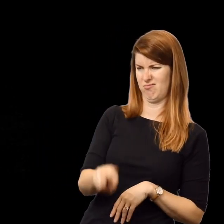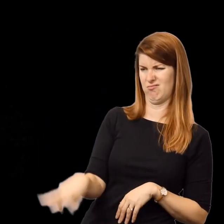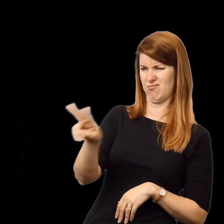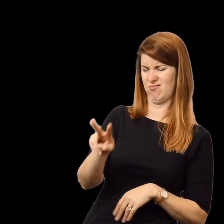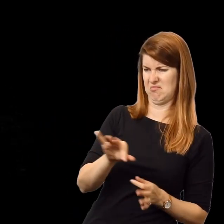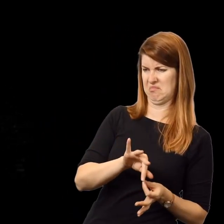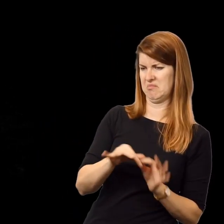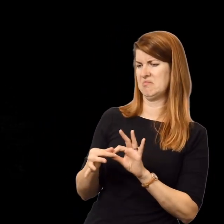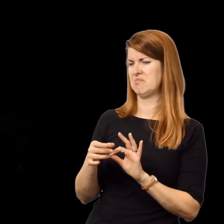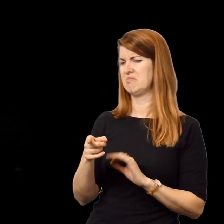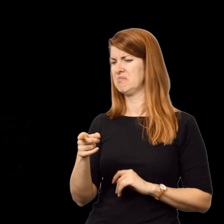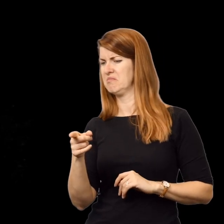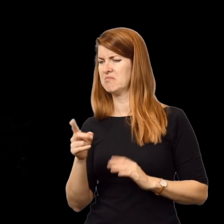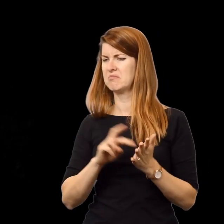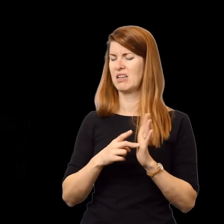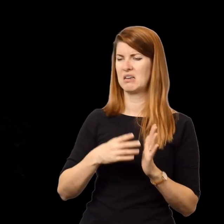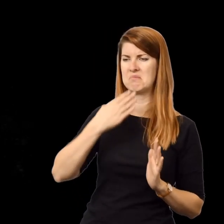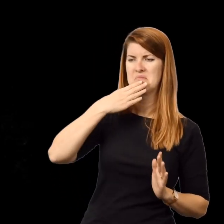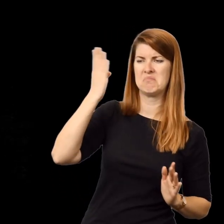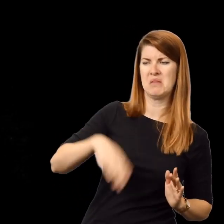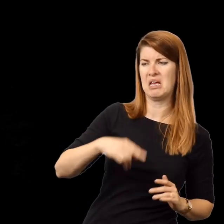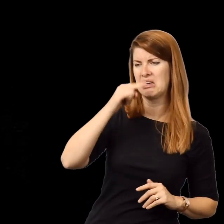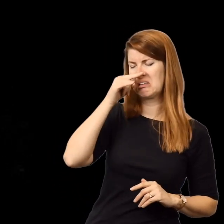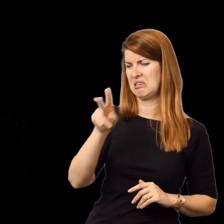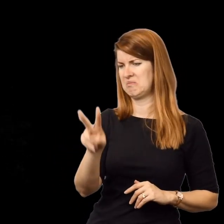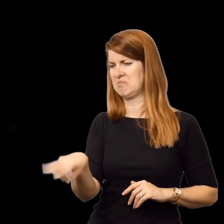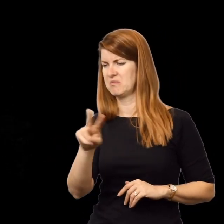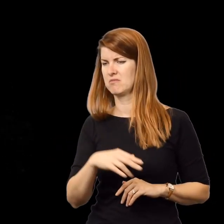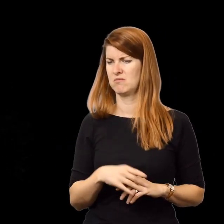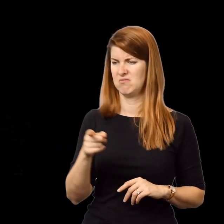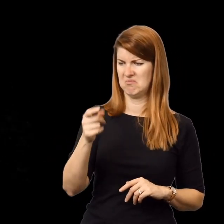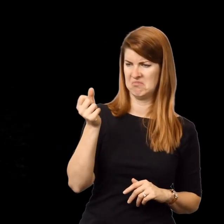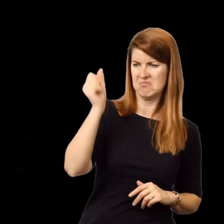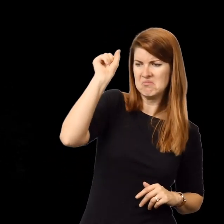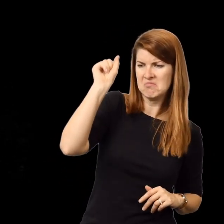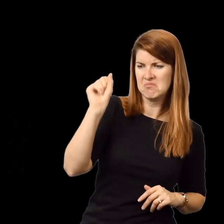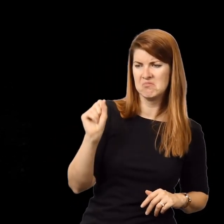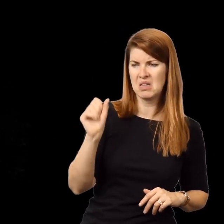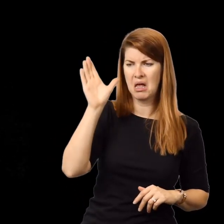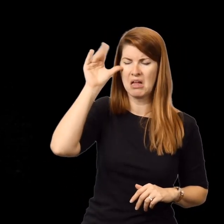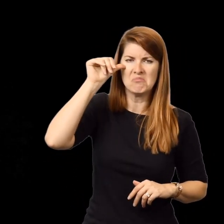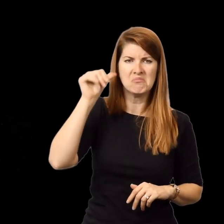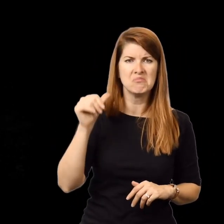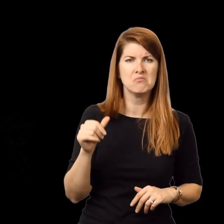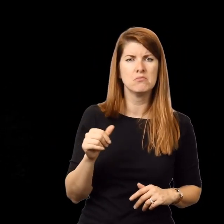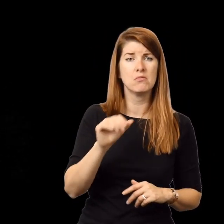from these children, and we interpret them as being bad kids, as defiant.